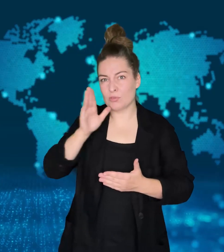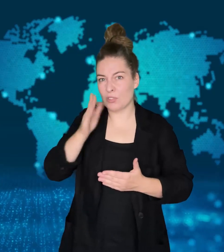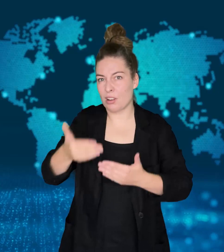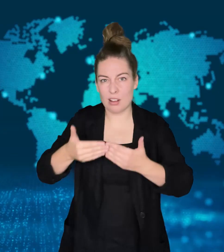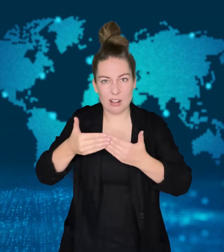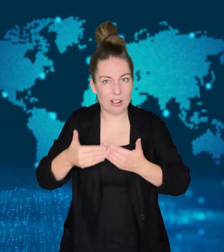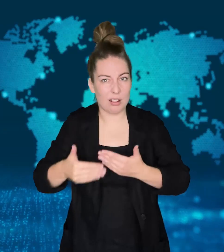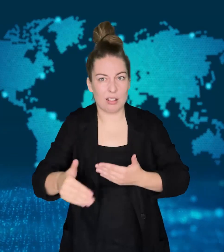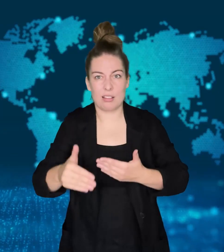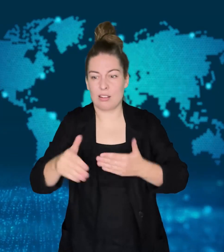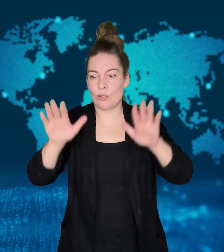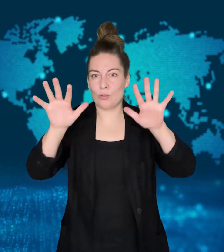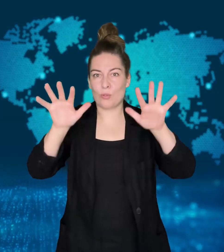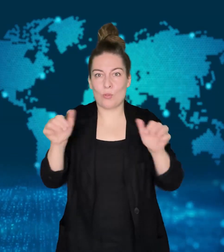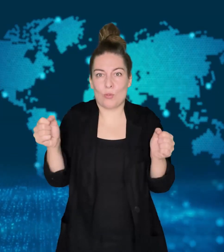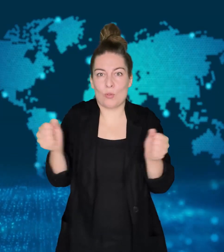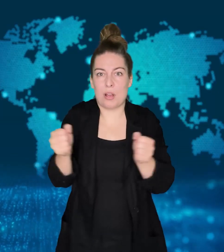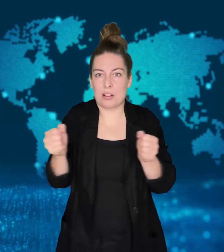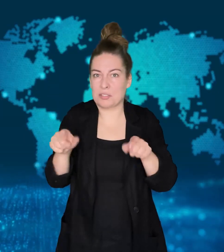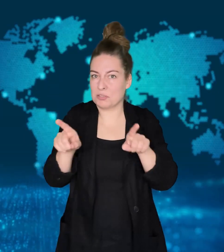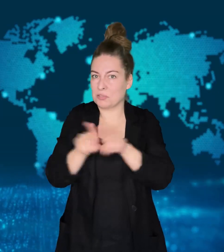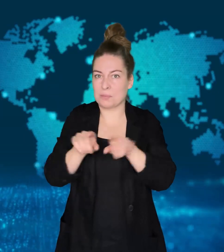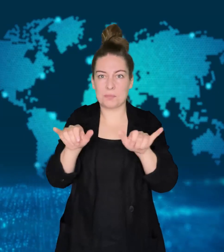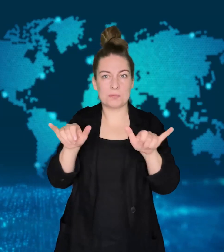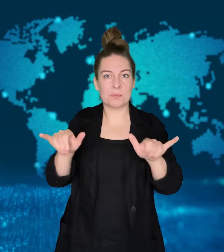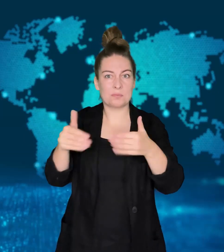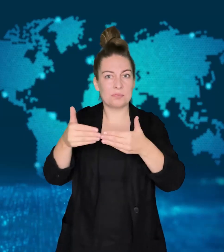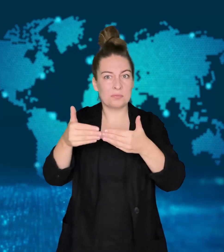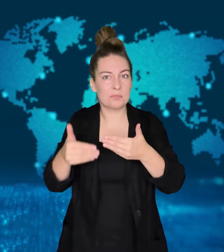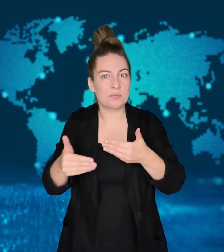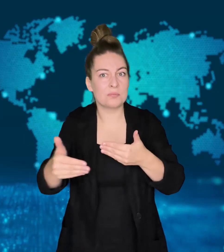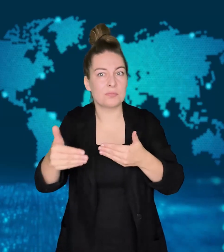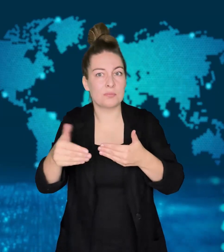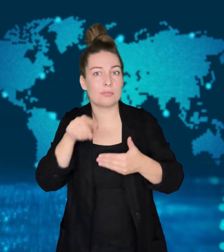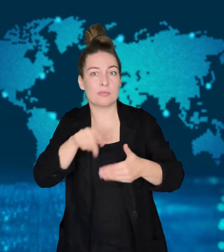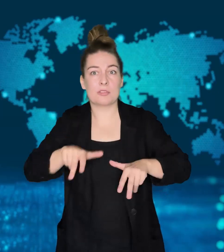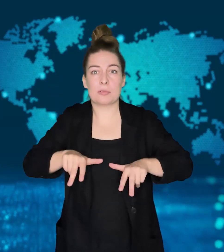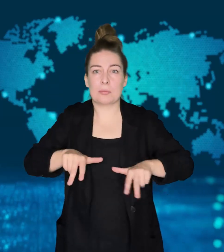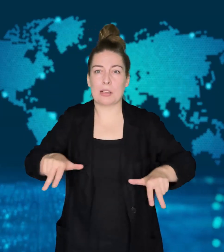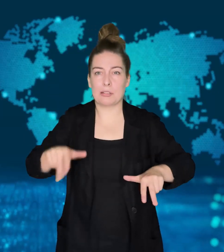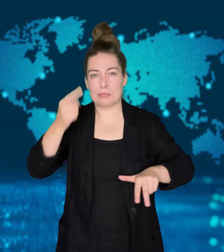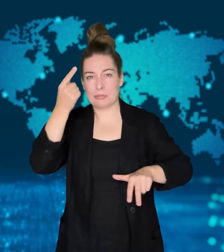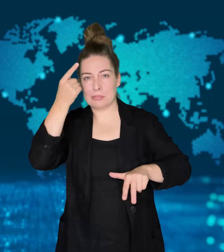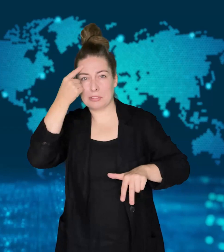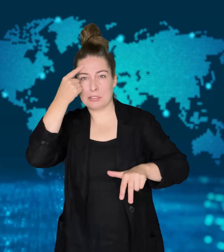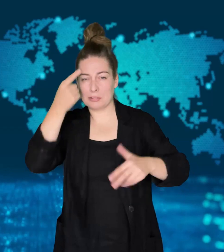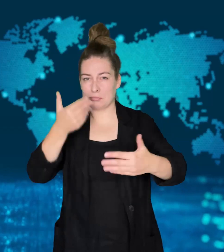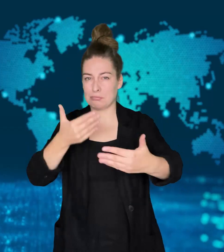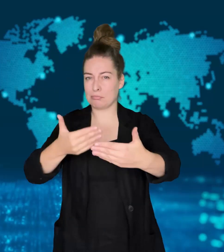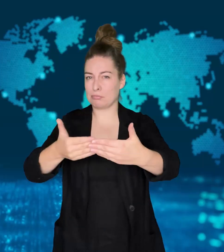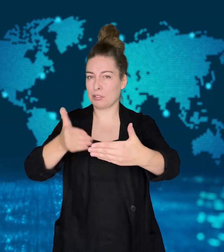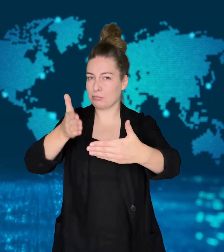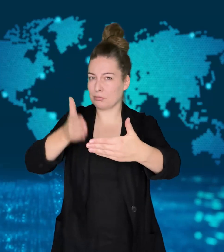and the Science Ministry predicts that the drought will last until